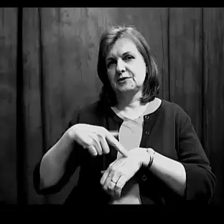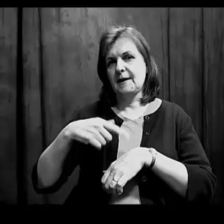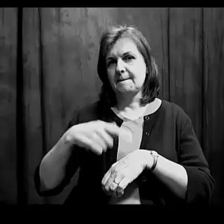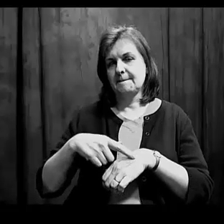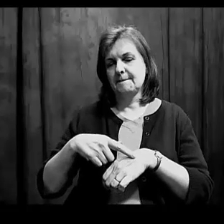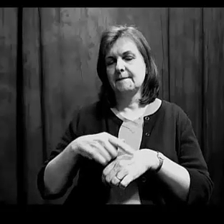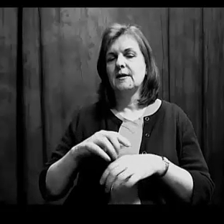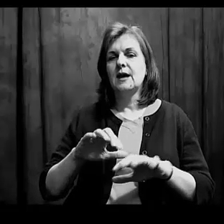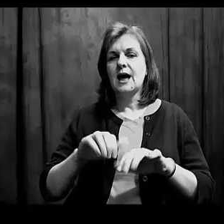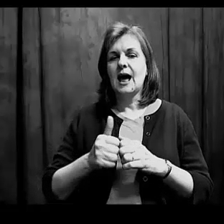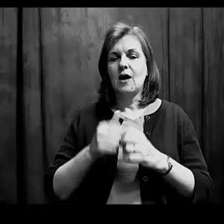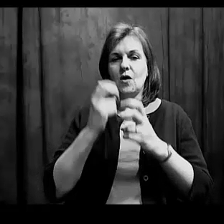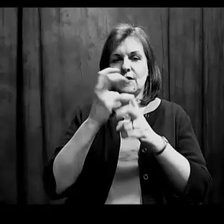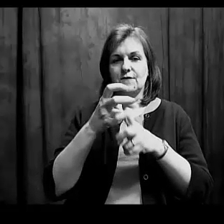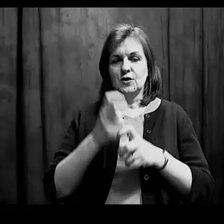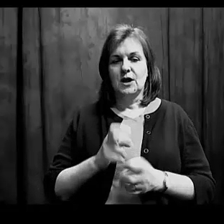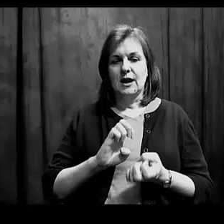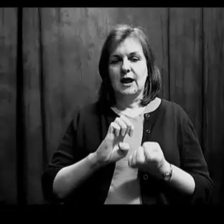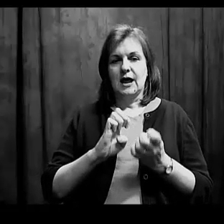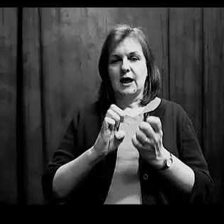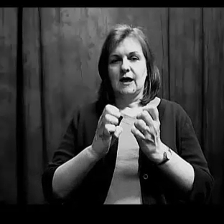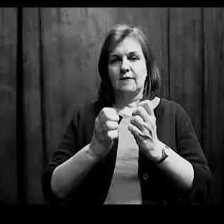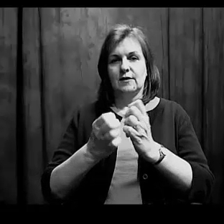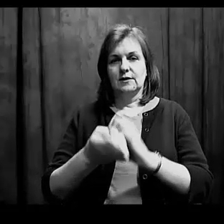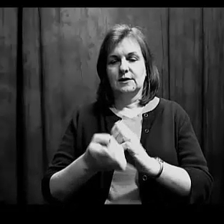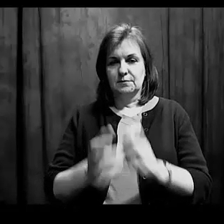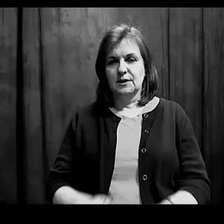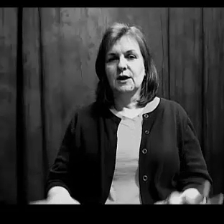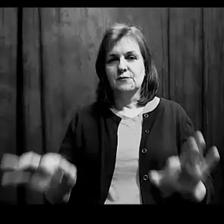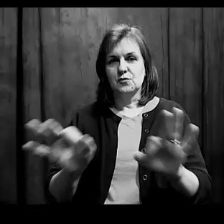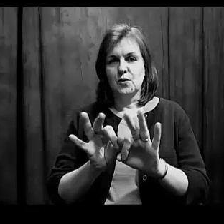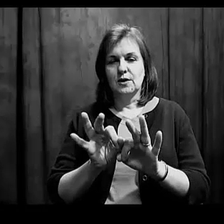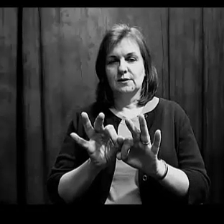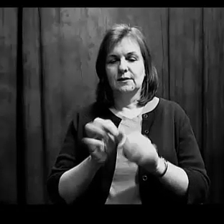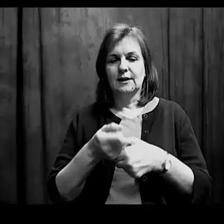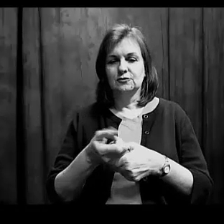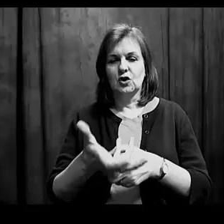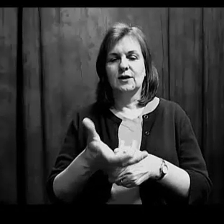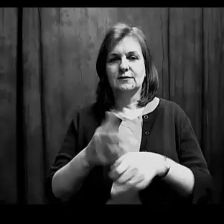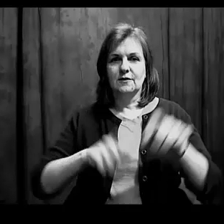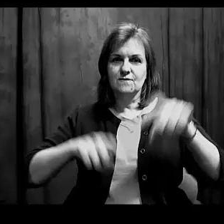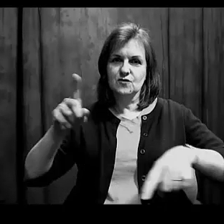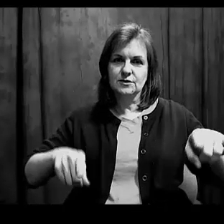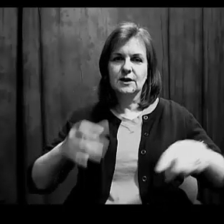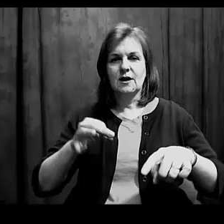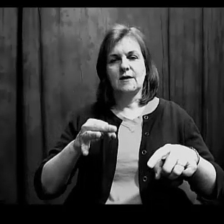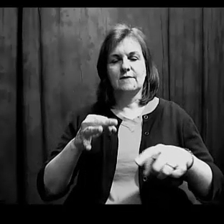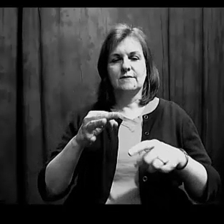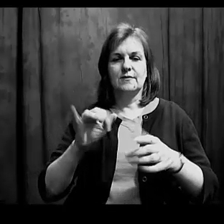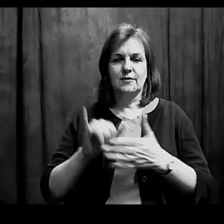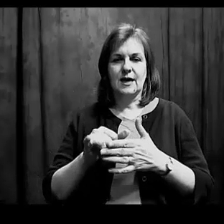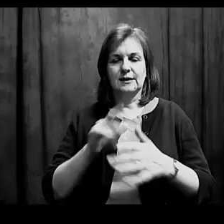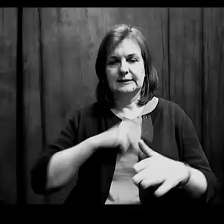the change in vertebrate evolution has been so significant to the diversity of this kingdom